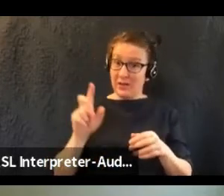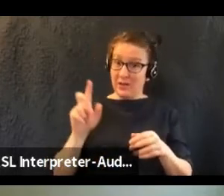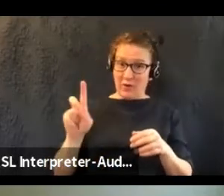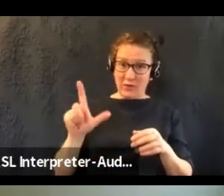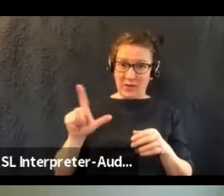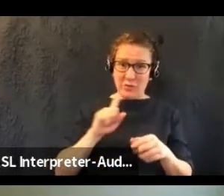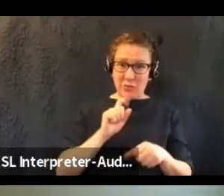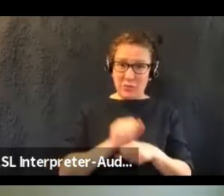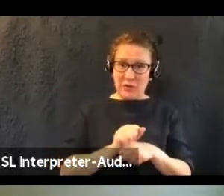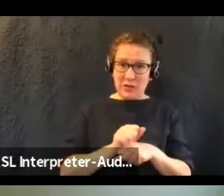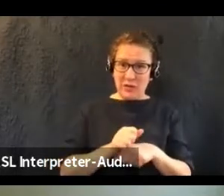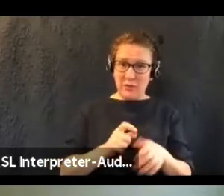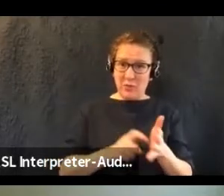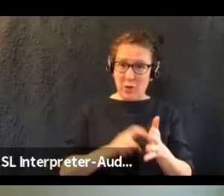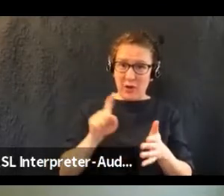Or is it travel is required?